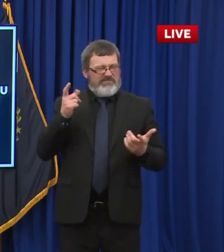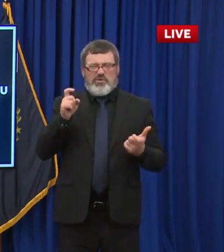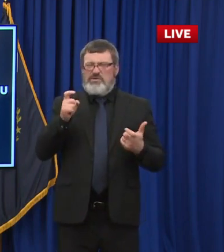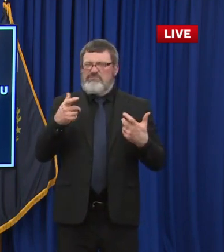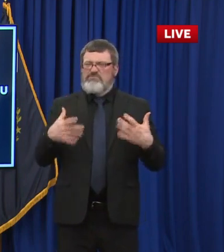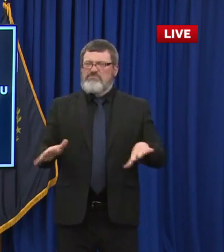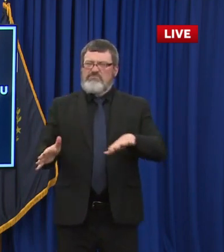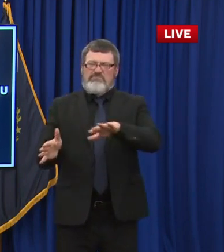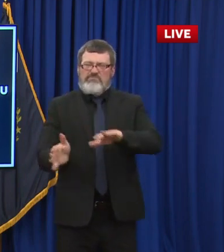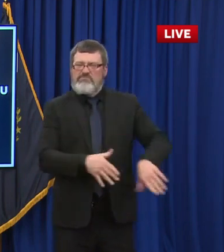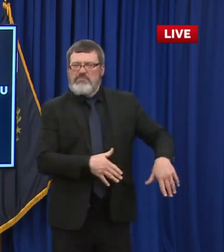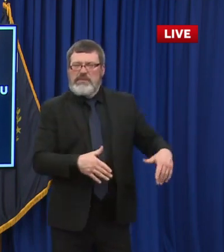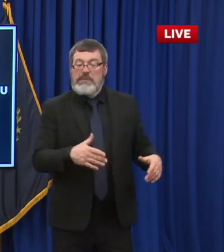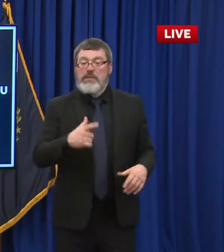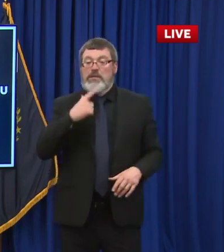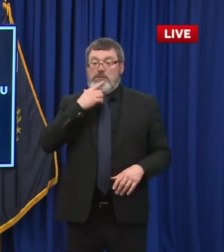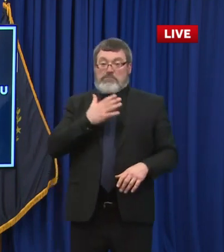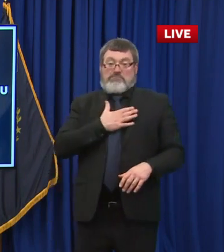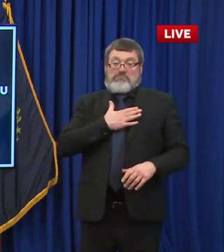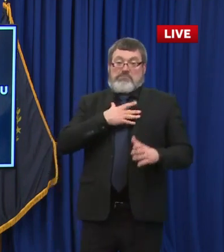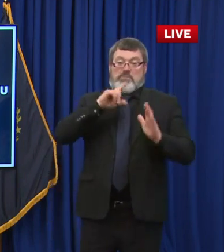CERTAIN SPARKS ARE FIRING UP EVEN MORE.